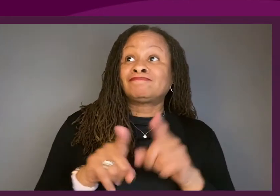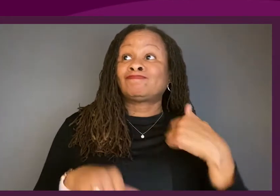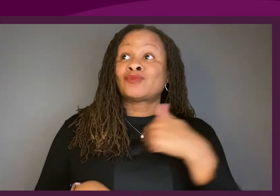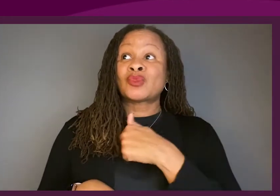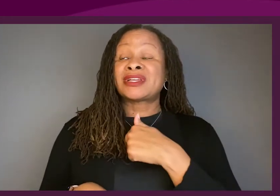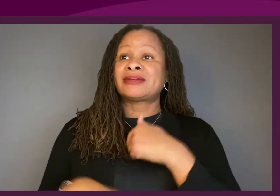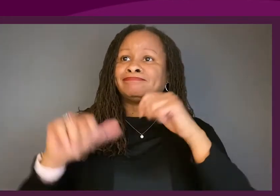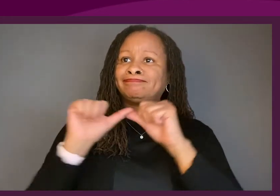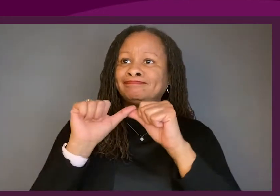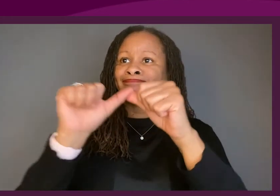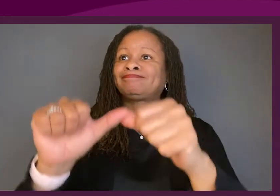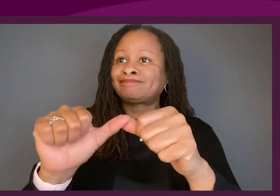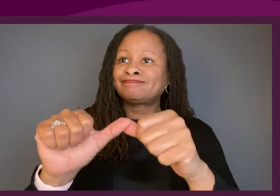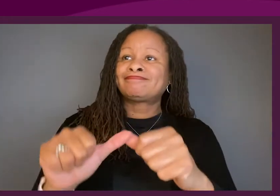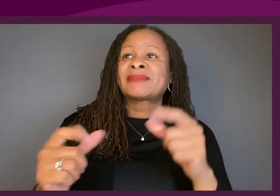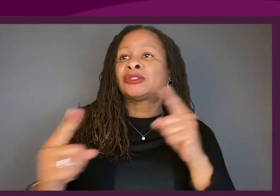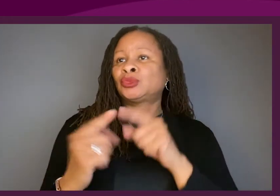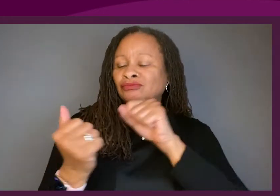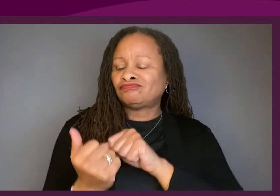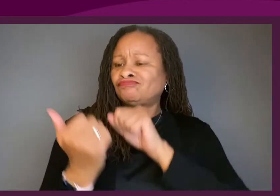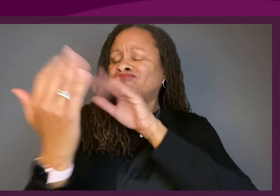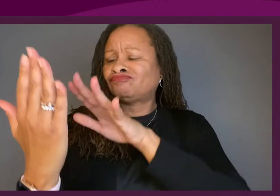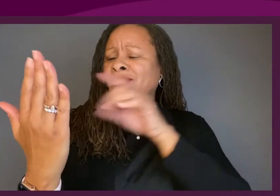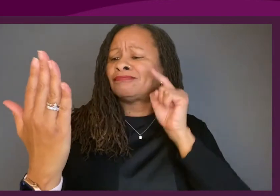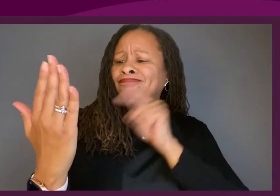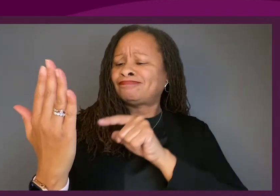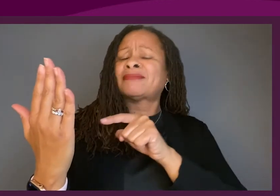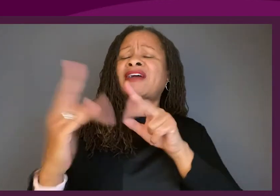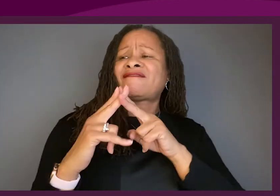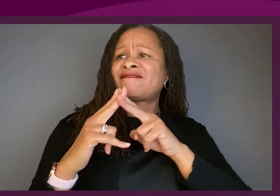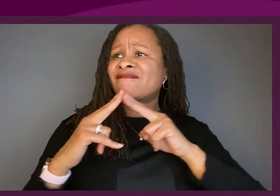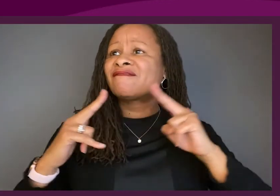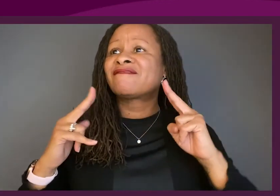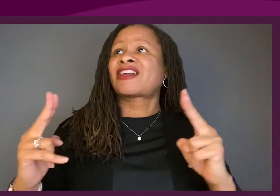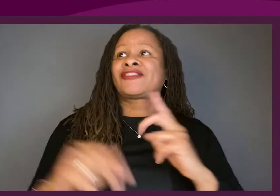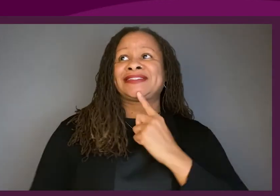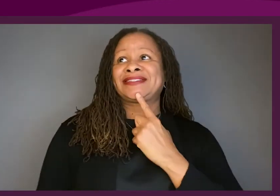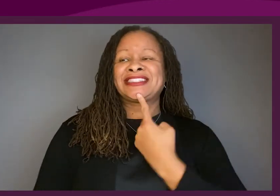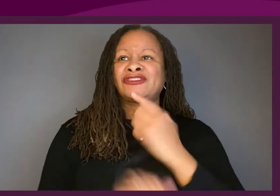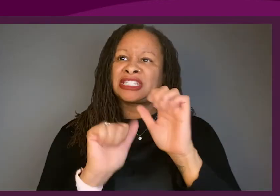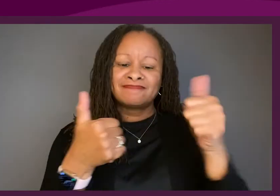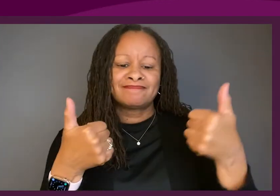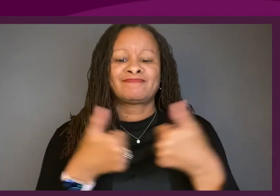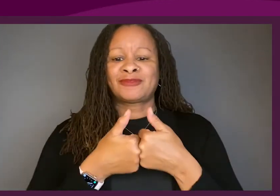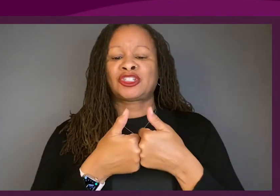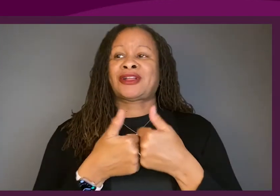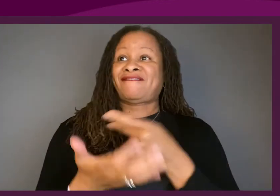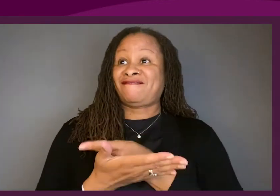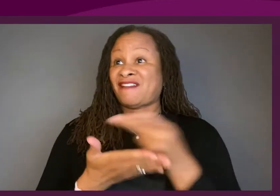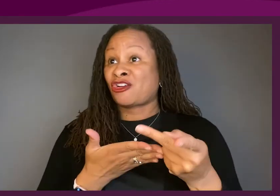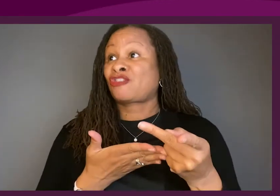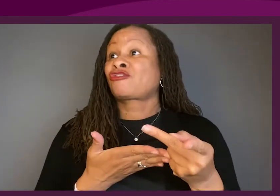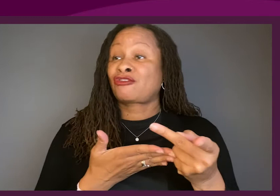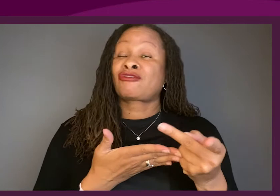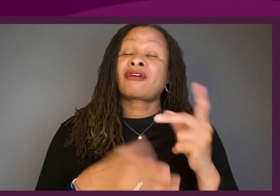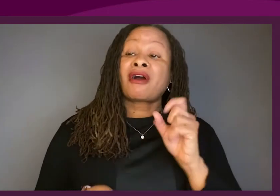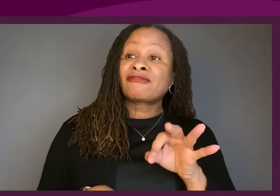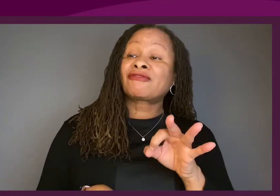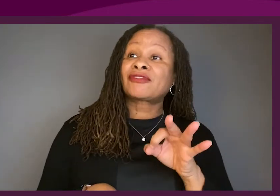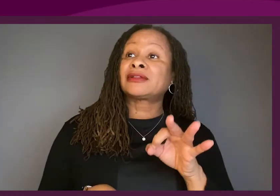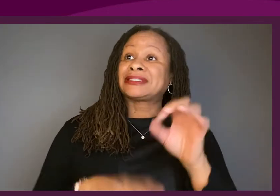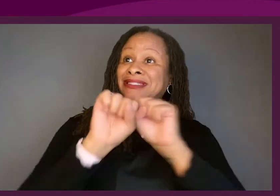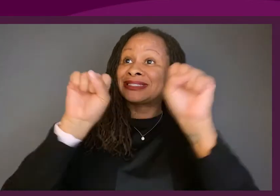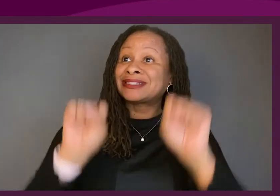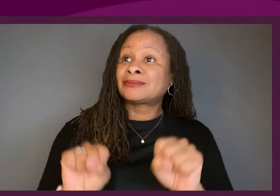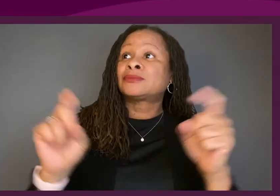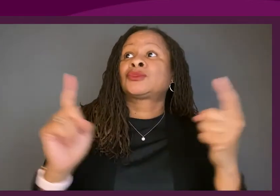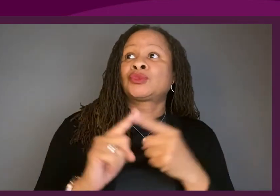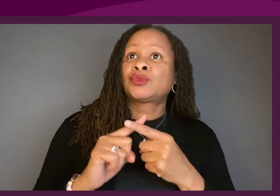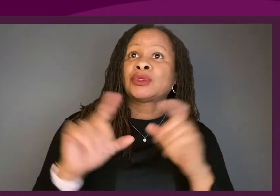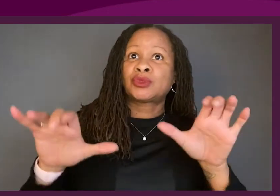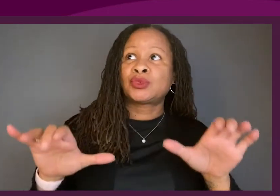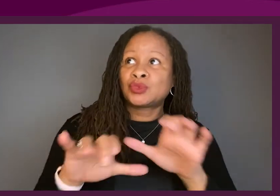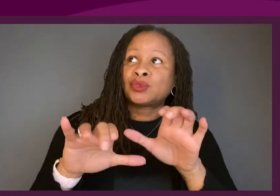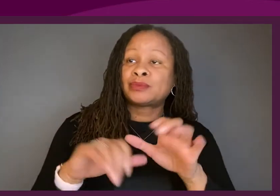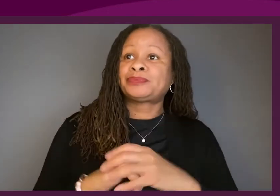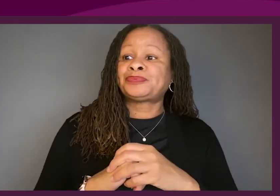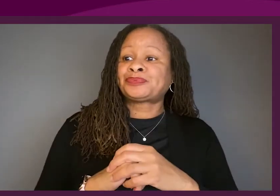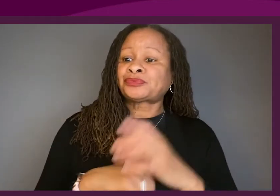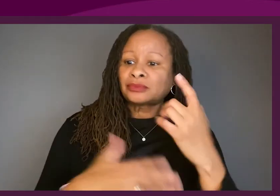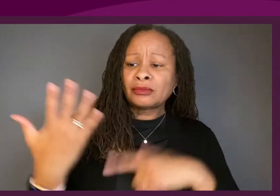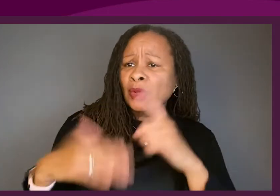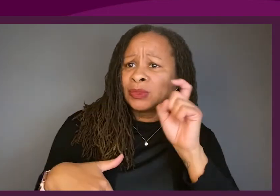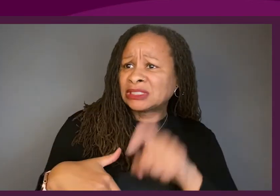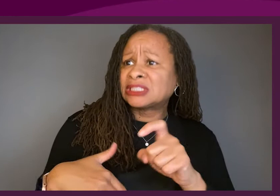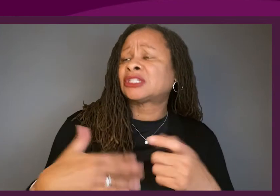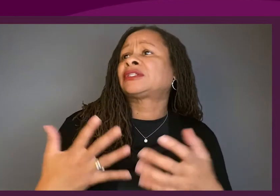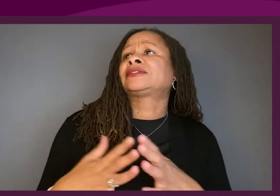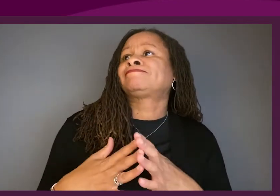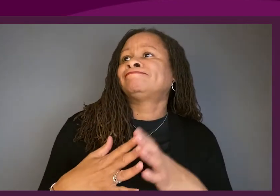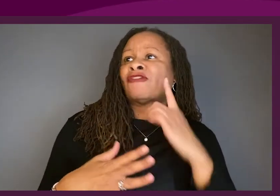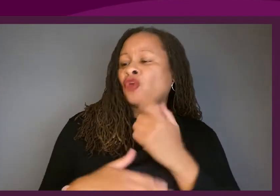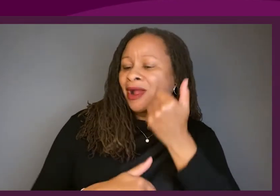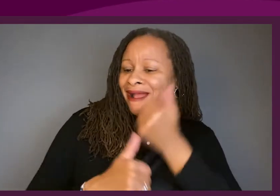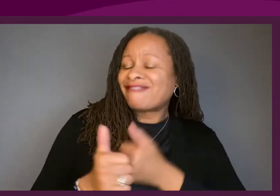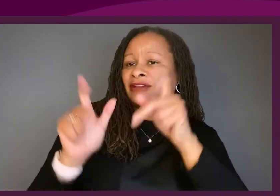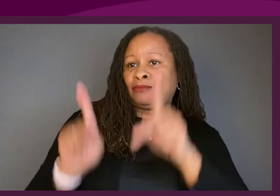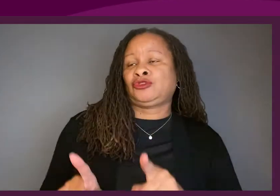As we continue to address this very challenging failure of systems to do what is necessary